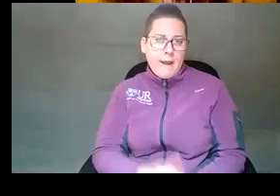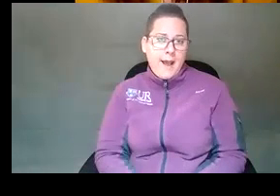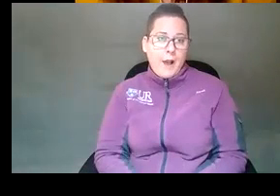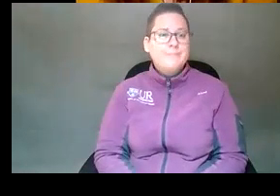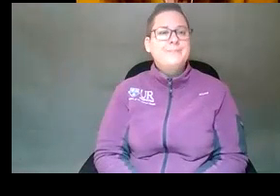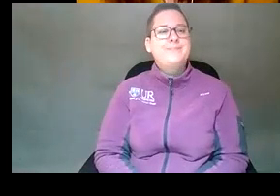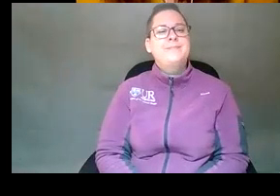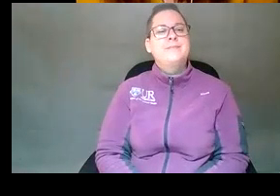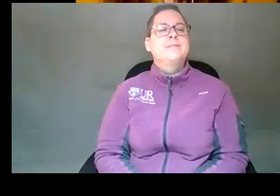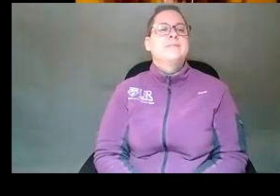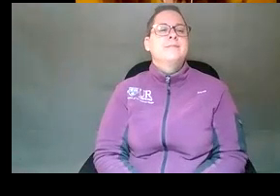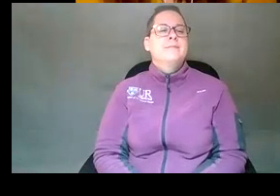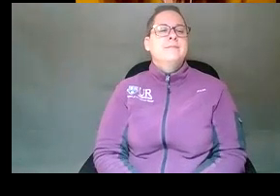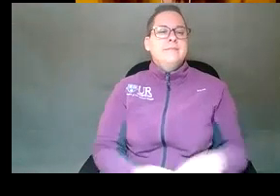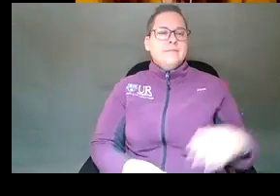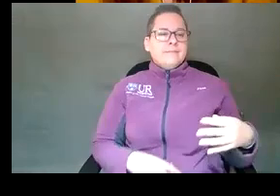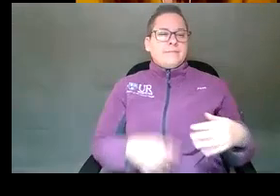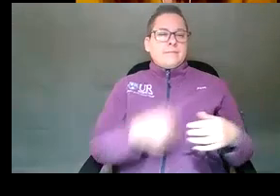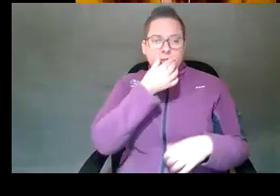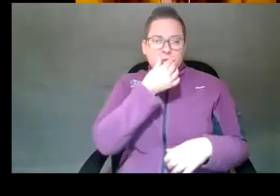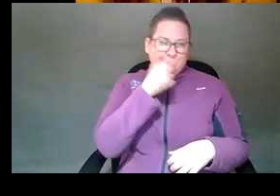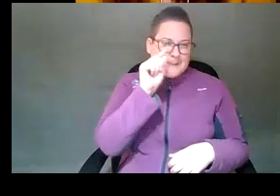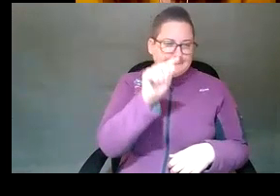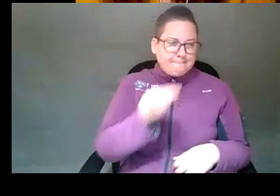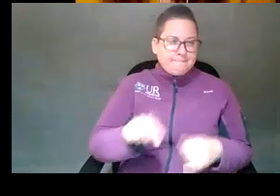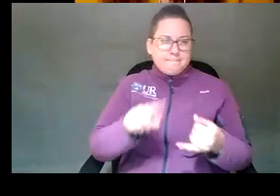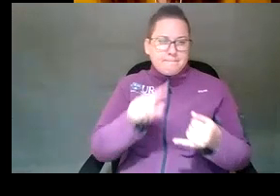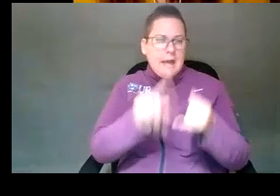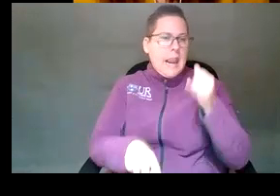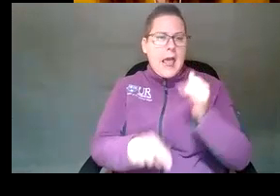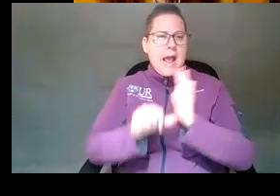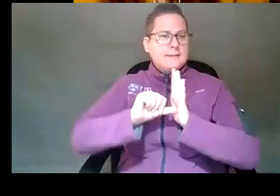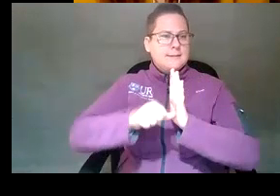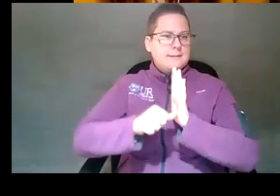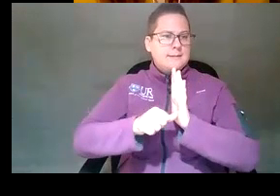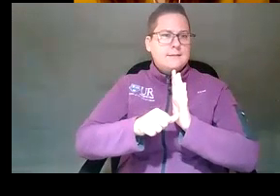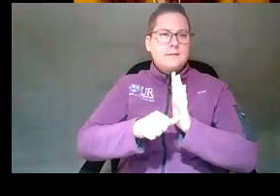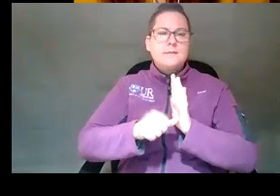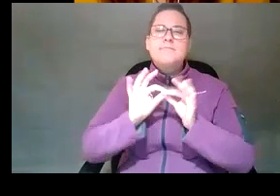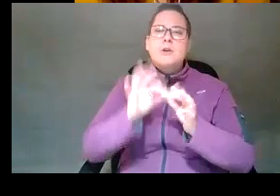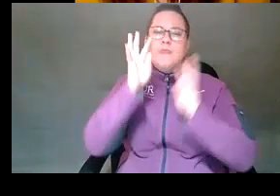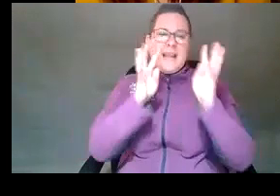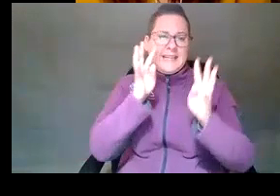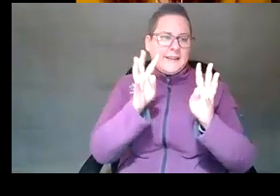and then I think the last thing that I wanted to highlight from the provider's perspective in terms of creativity is just some of the innovations that have come out